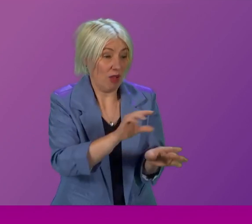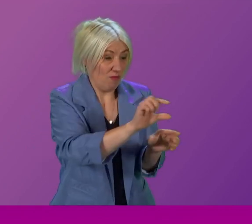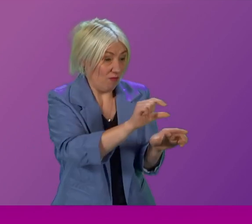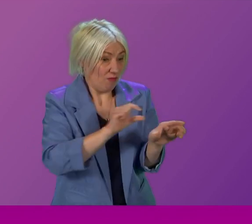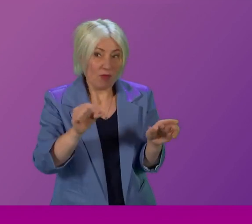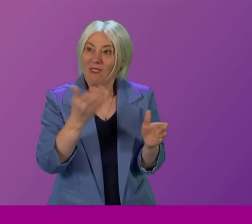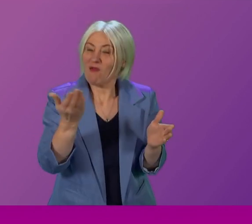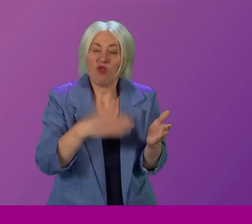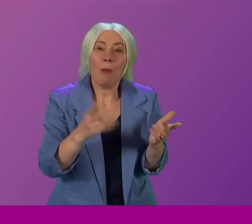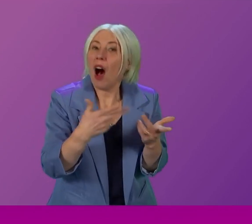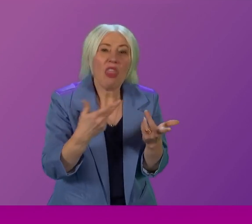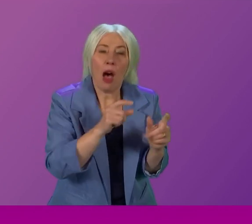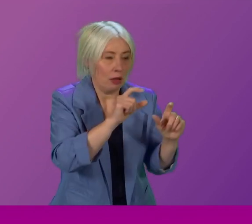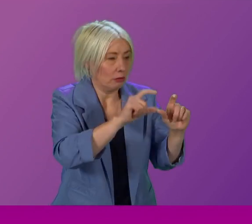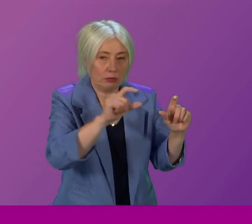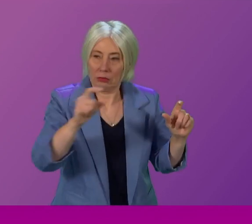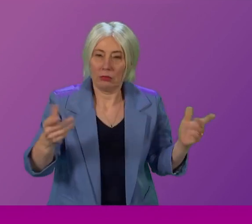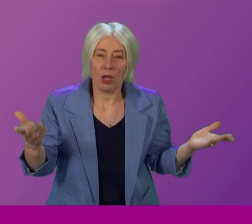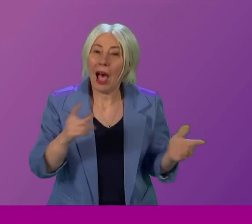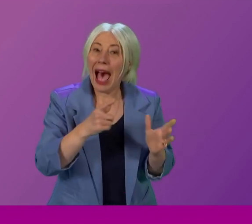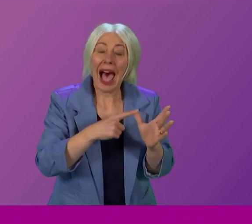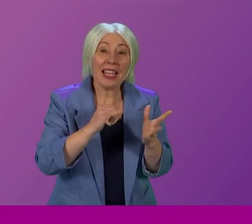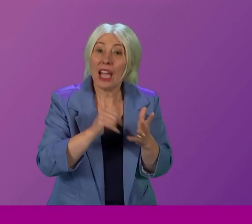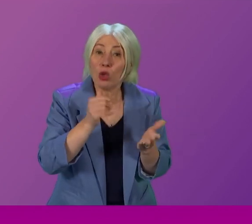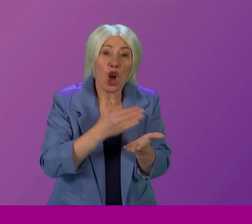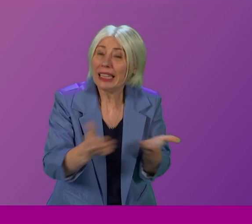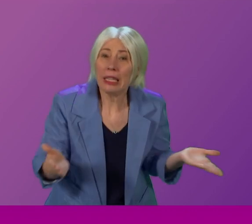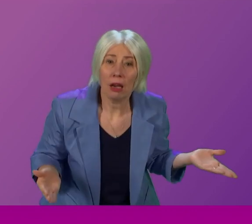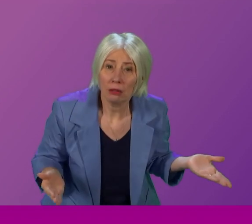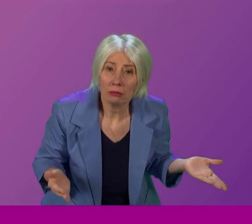absence of Anas Sarwar being clear about that, I can only assume that he wants us to take money